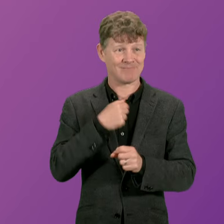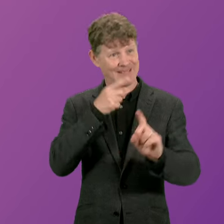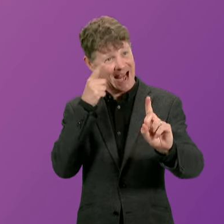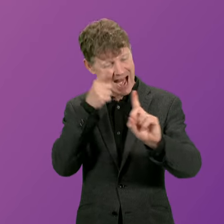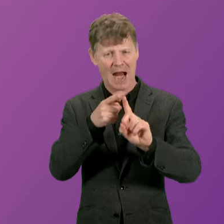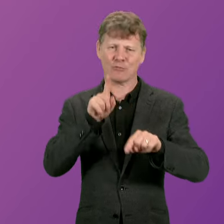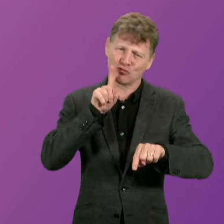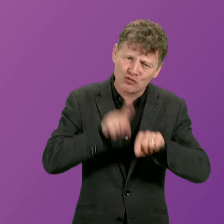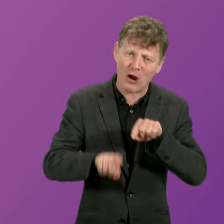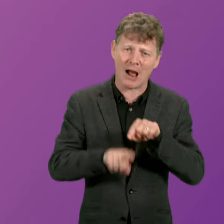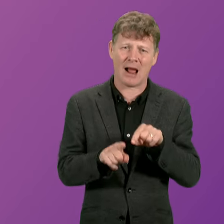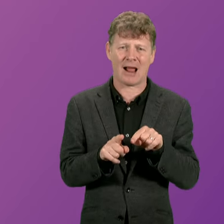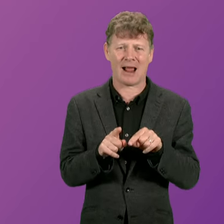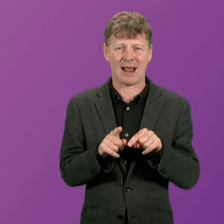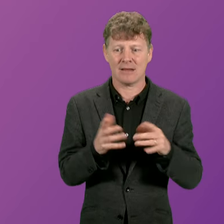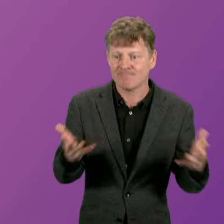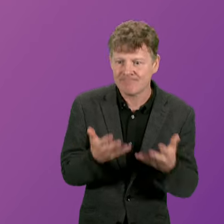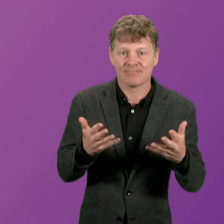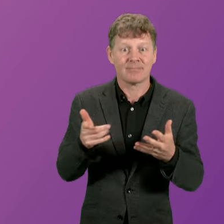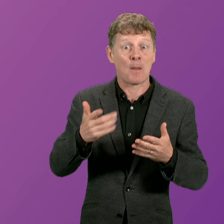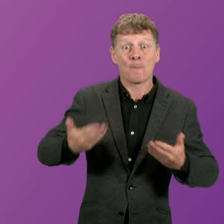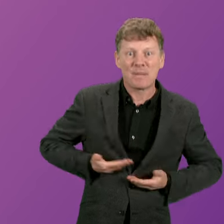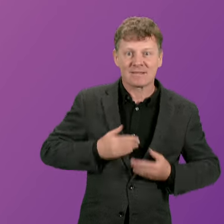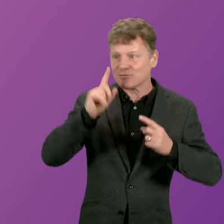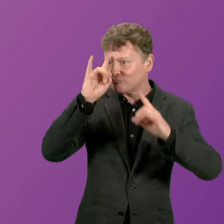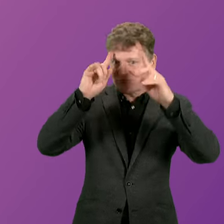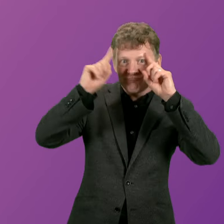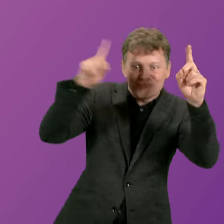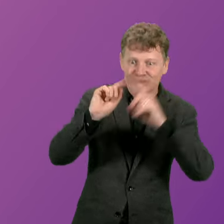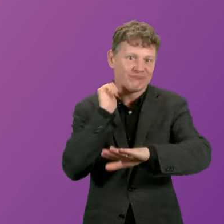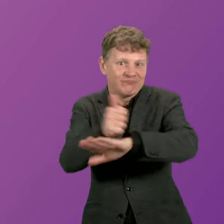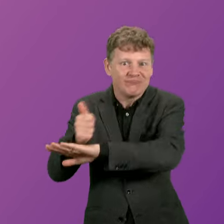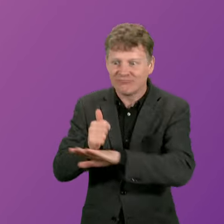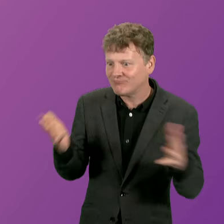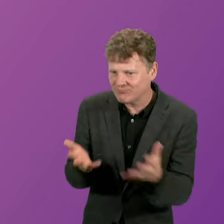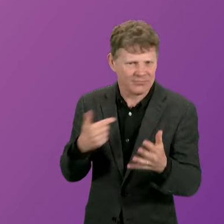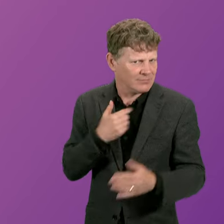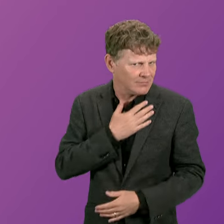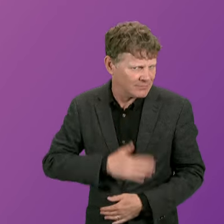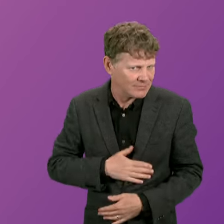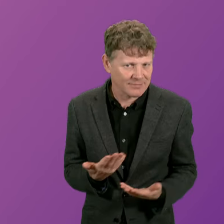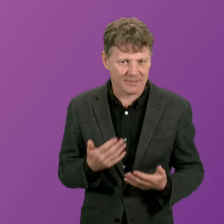can to support entrepreneurship and innovation in Scotland. The £5 million funding package that was